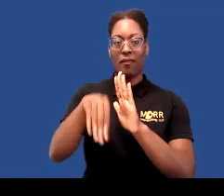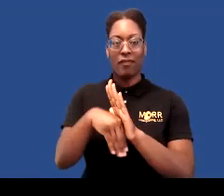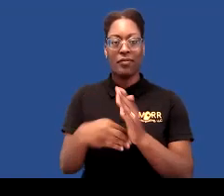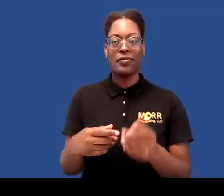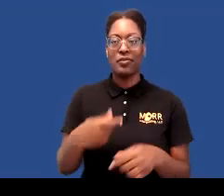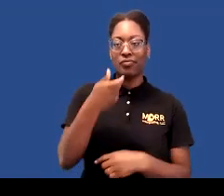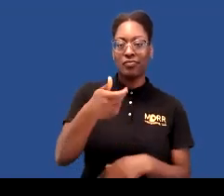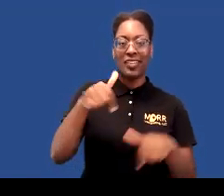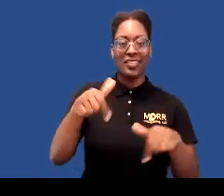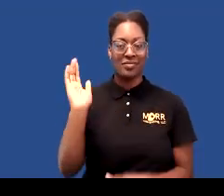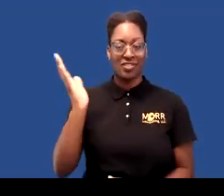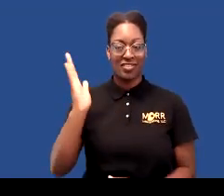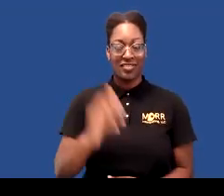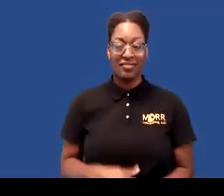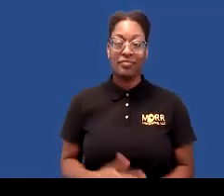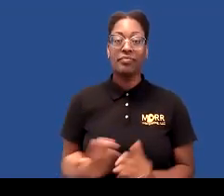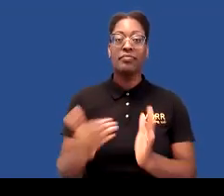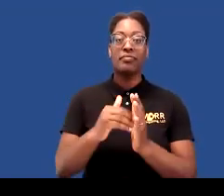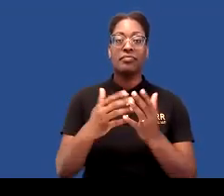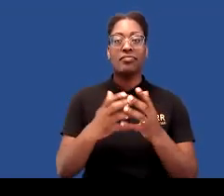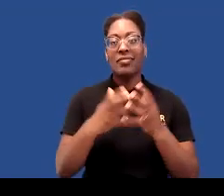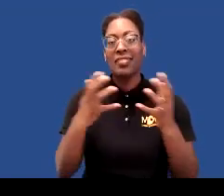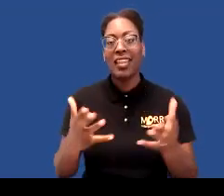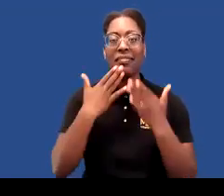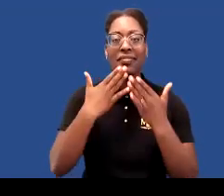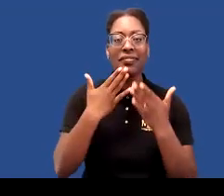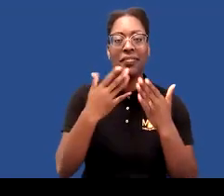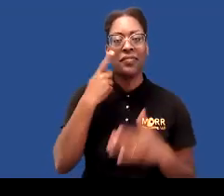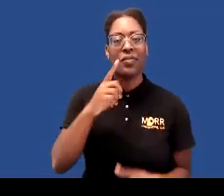Again, many thanks to Eric Camarillo for his presentation today,